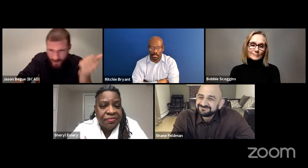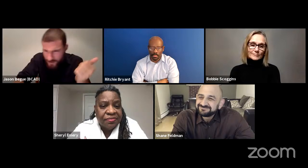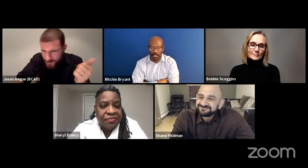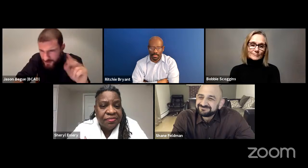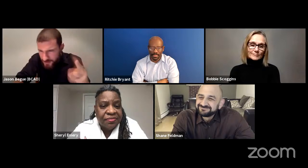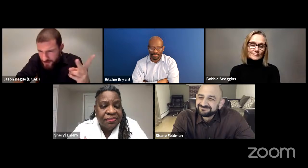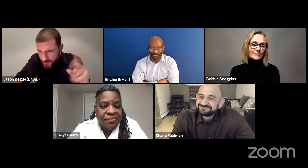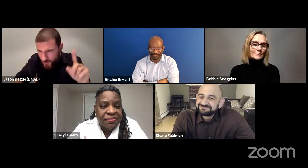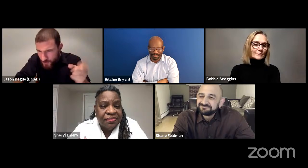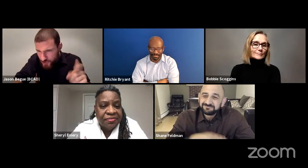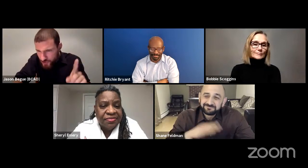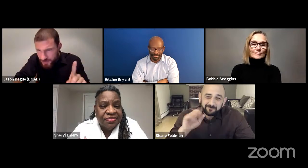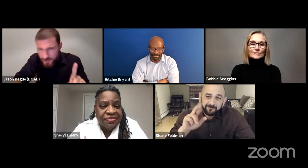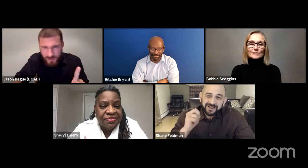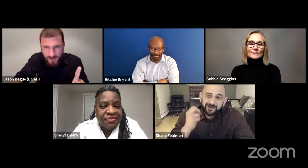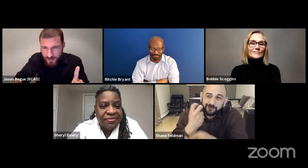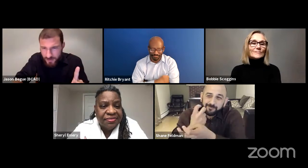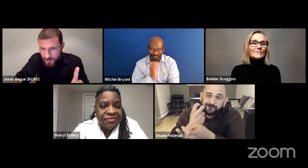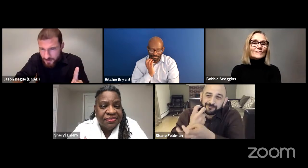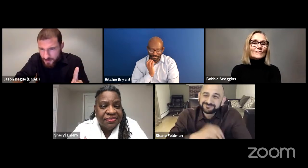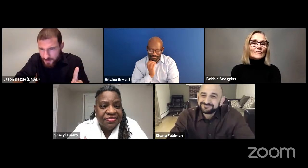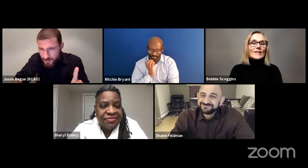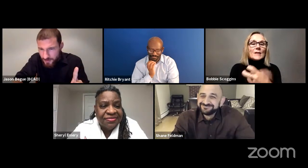flexible? And of course, now I've forgotten the second